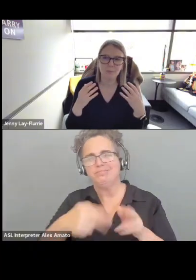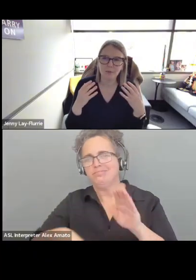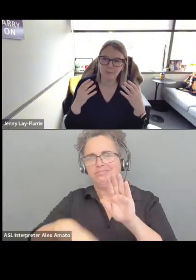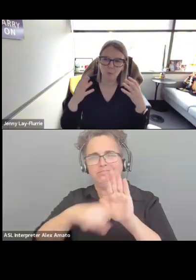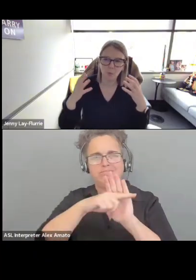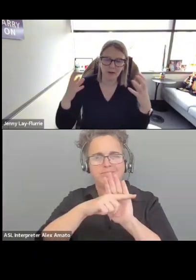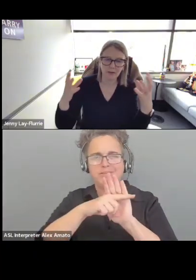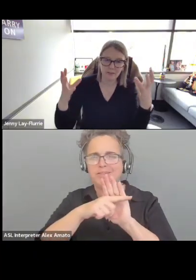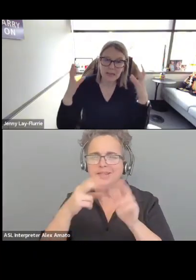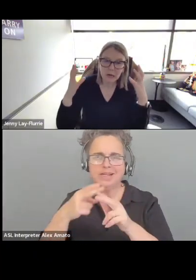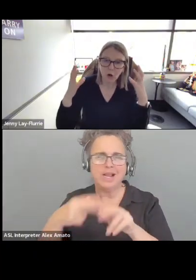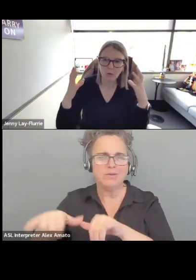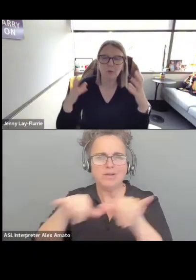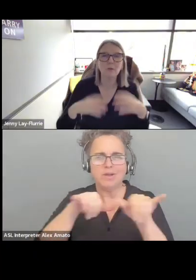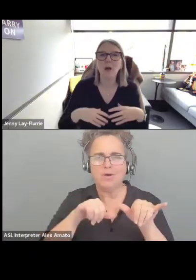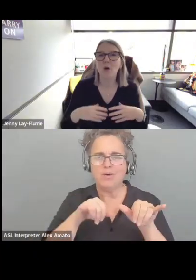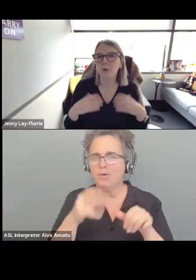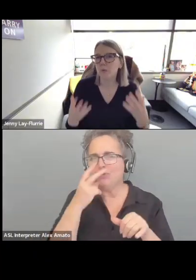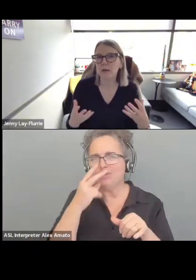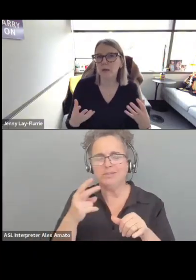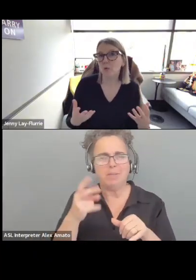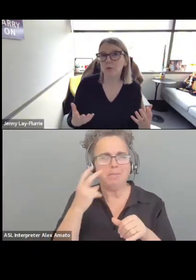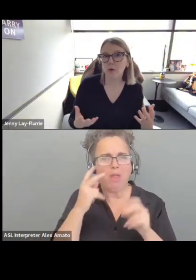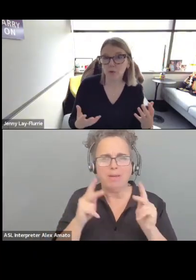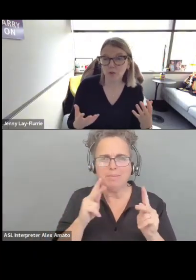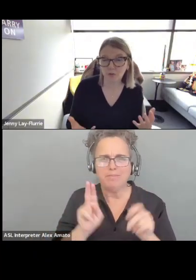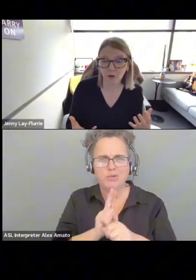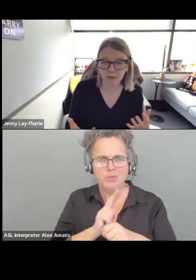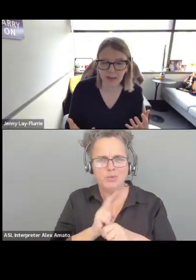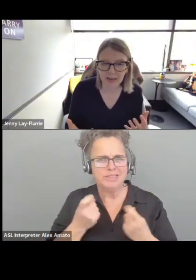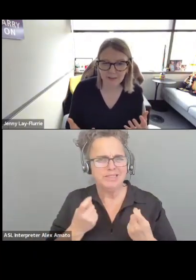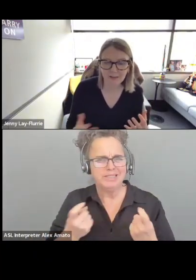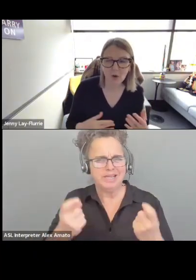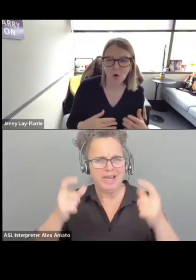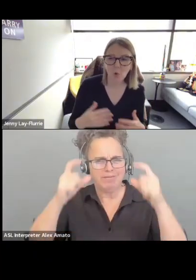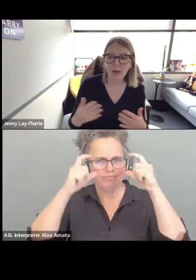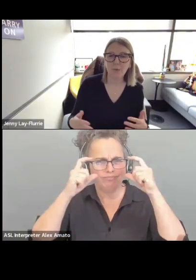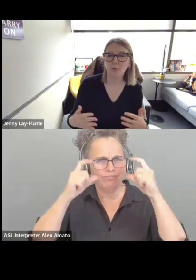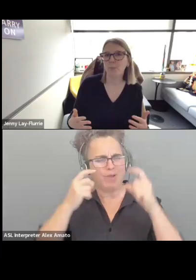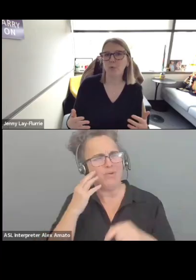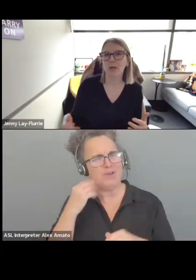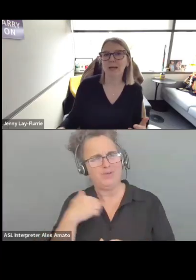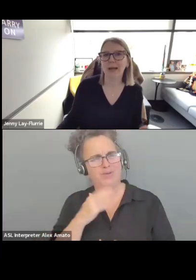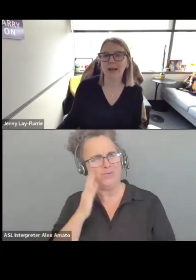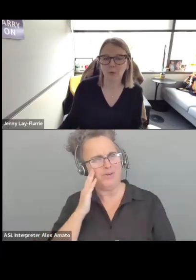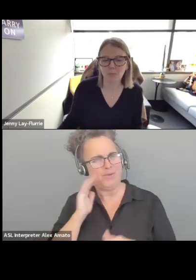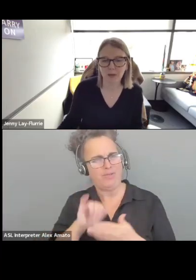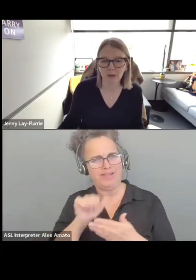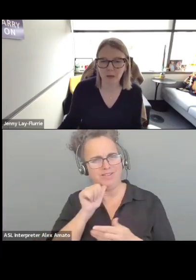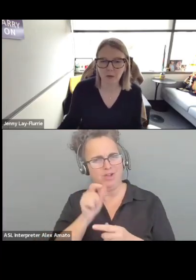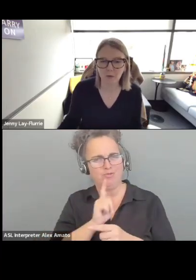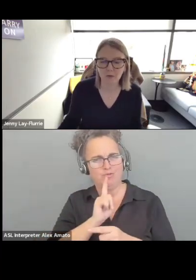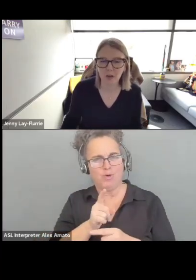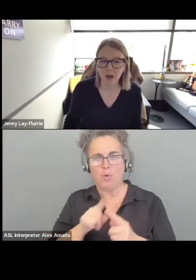of blind people wearing ski goggles, which we all know is just not the case or inappropriate language being used